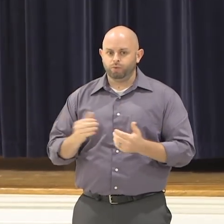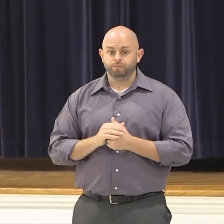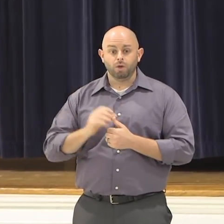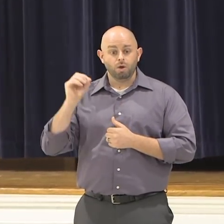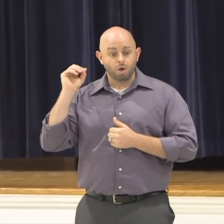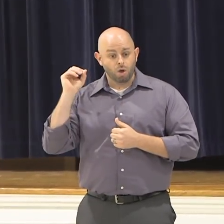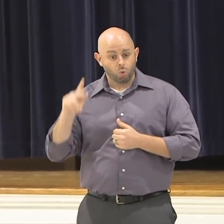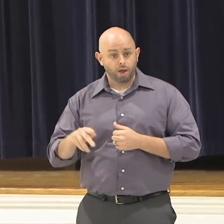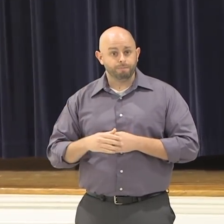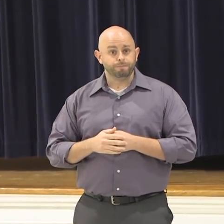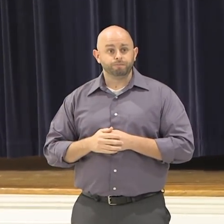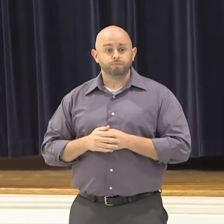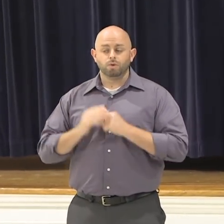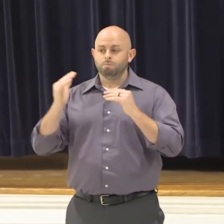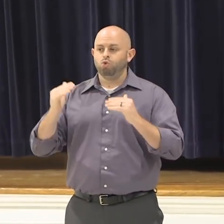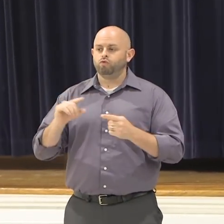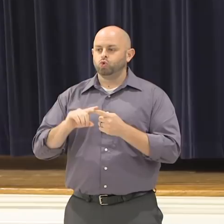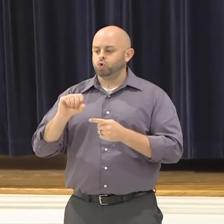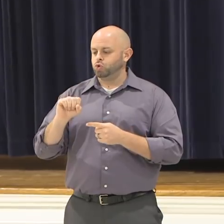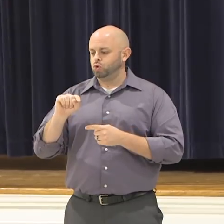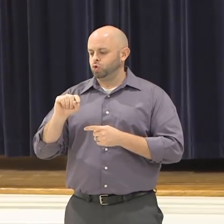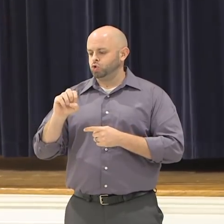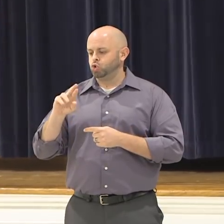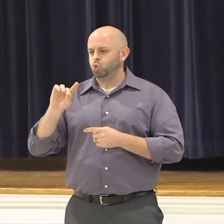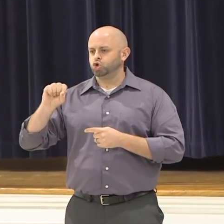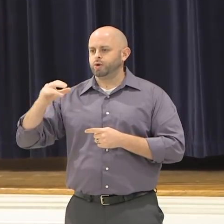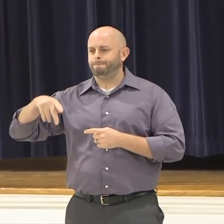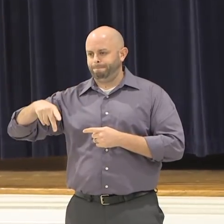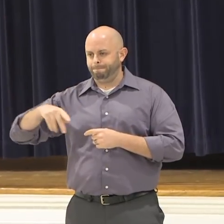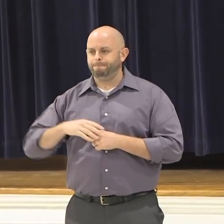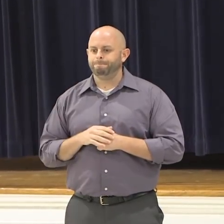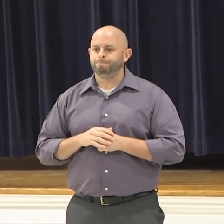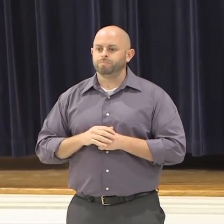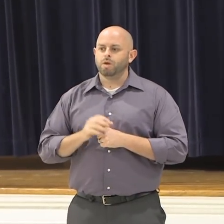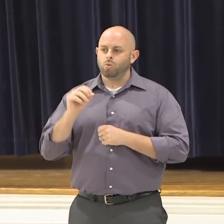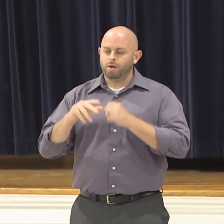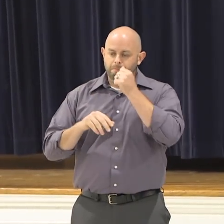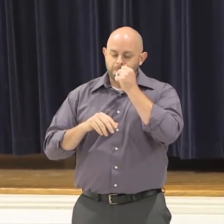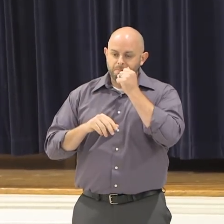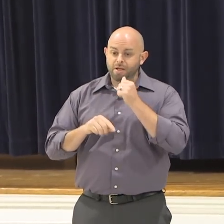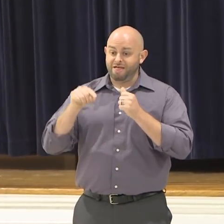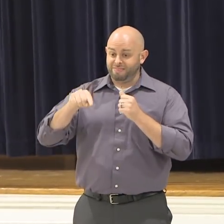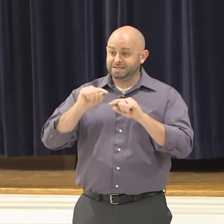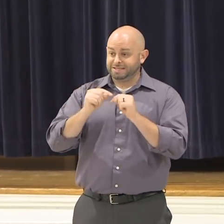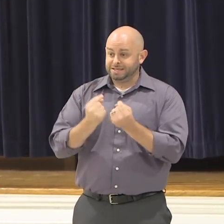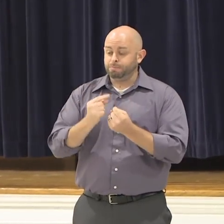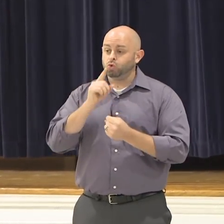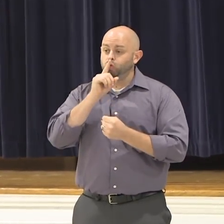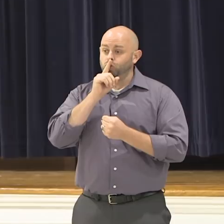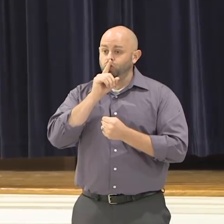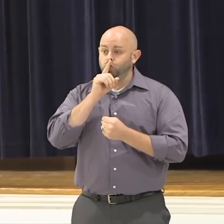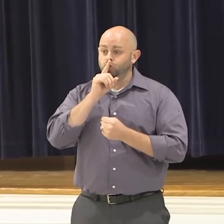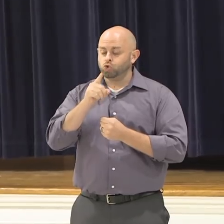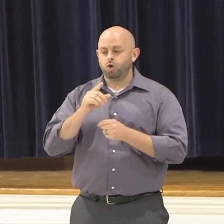so let's do move to stewardship okay this team truly on a shoestring budget